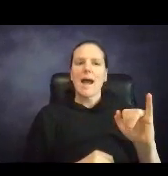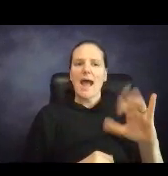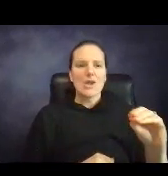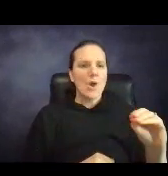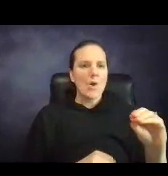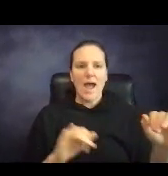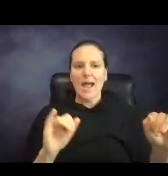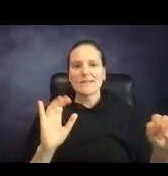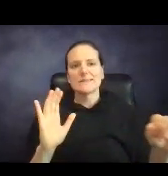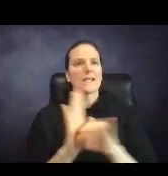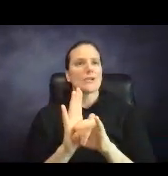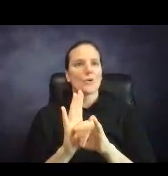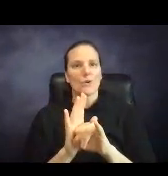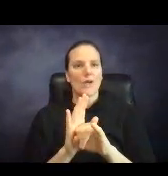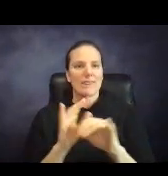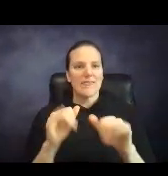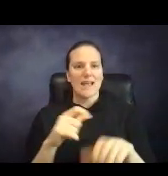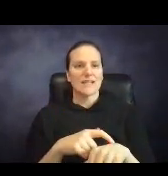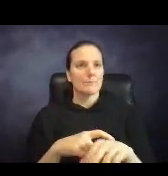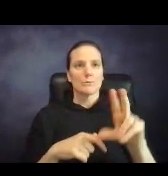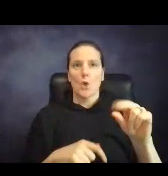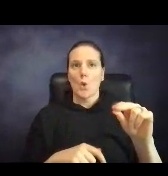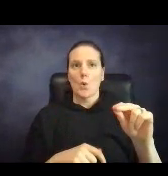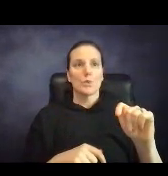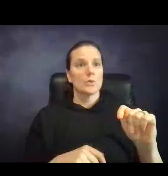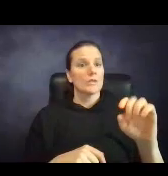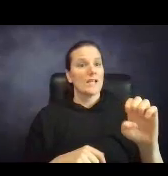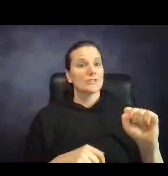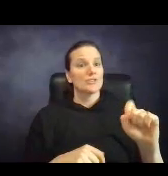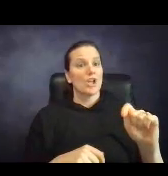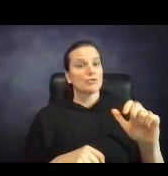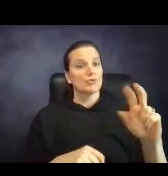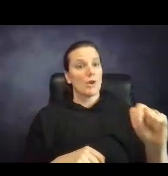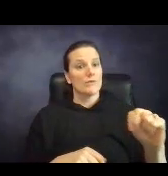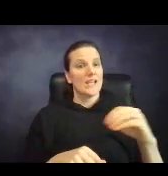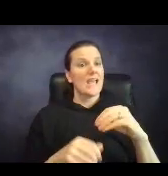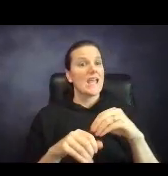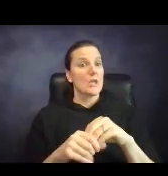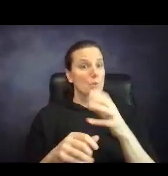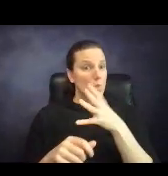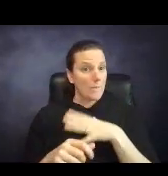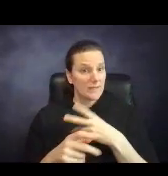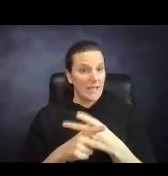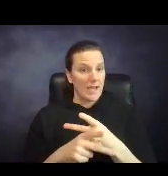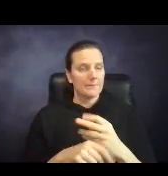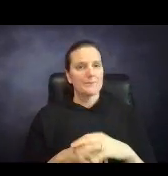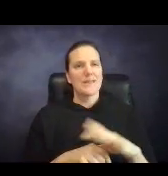and there was still no testosterone. And in women's care in the eighties and nineties, it was really like a one size fits always a